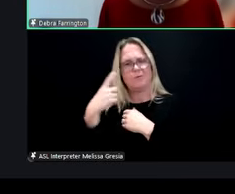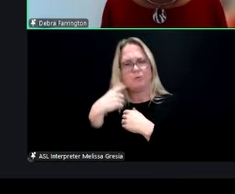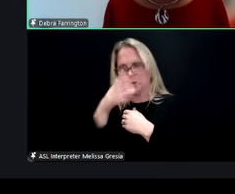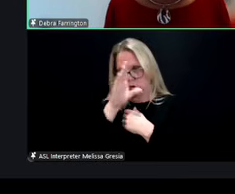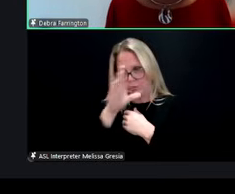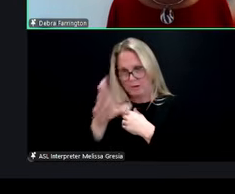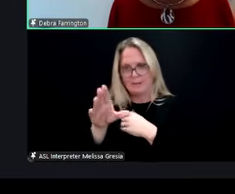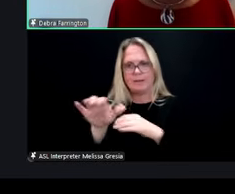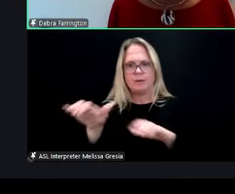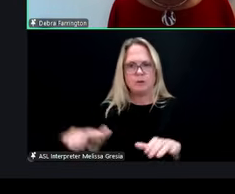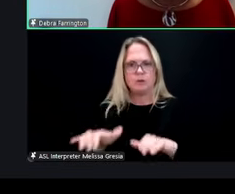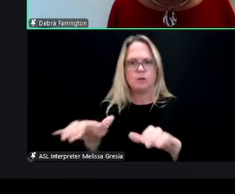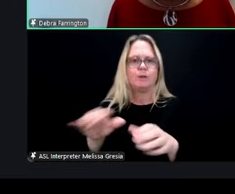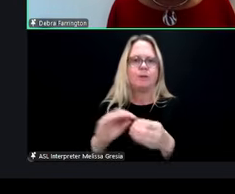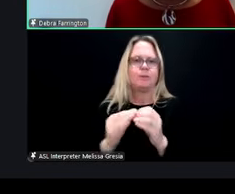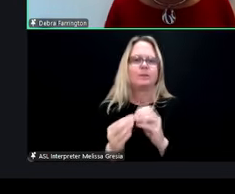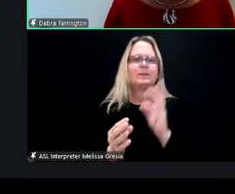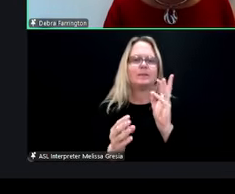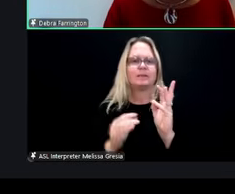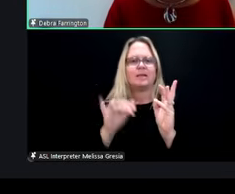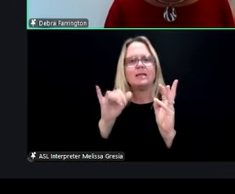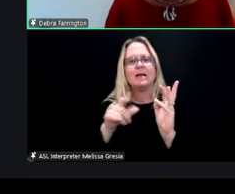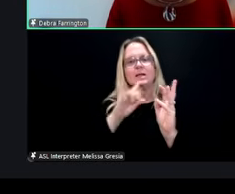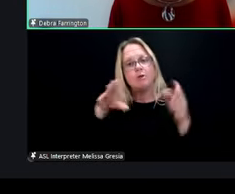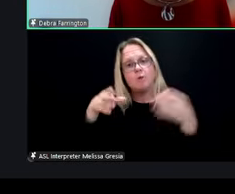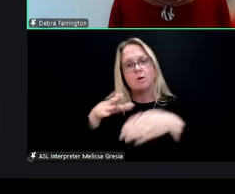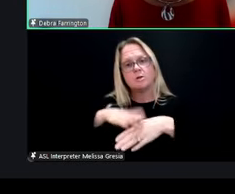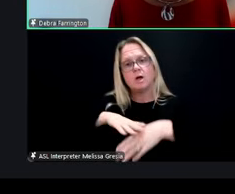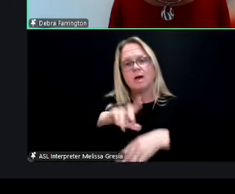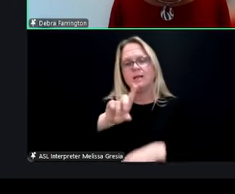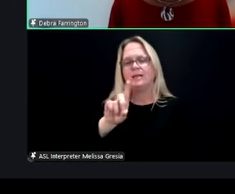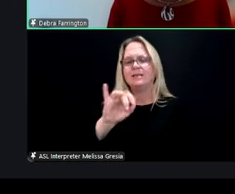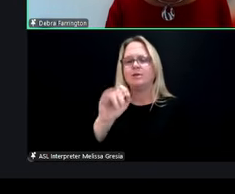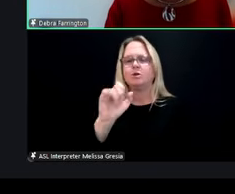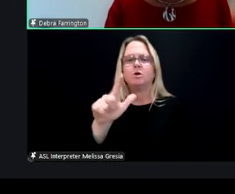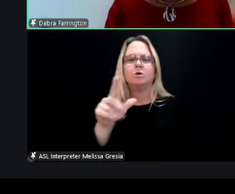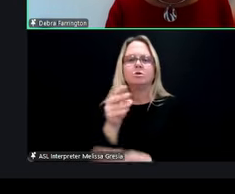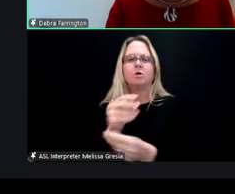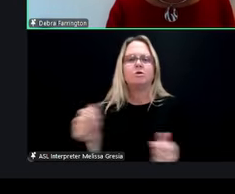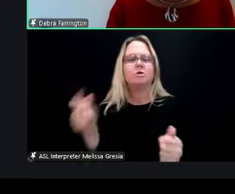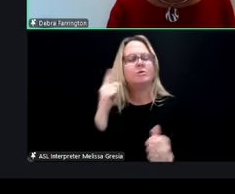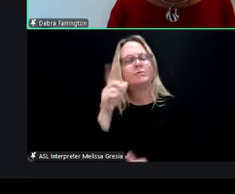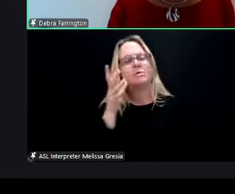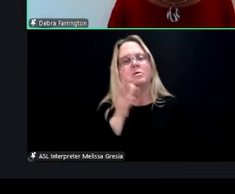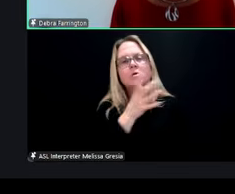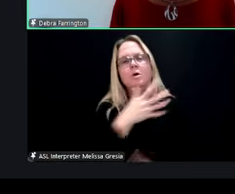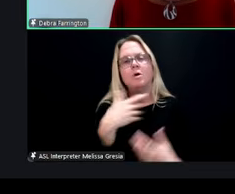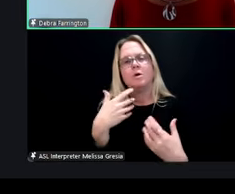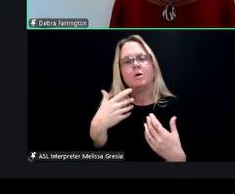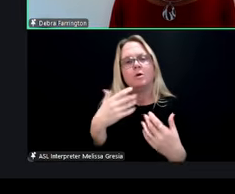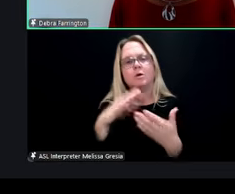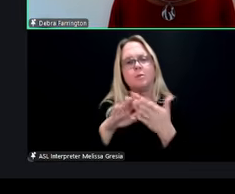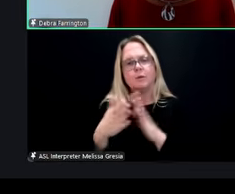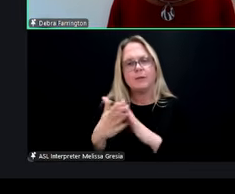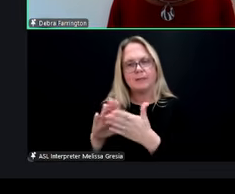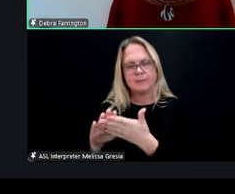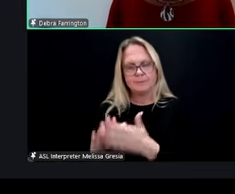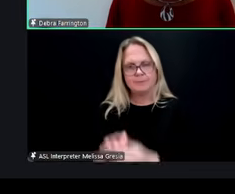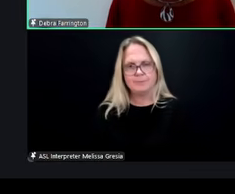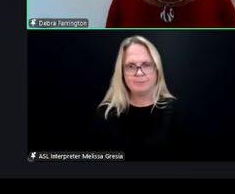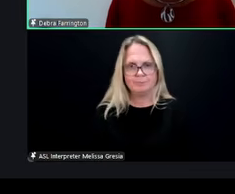out initiative six, which is focused on digital solutions for rural communities. um for initiative